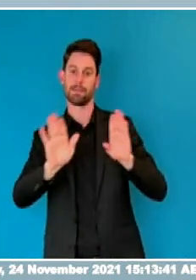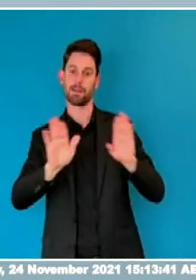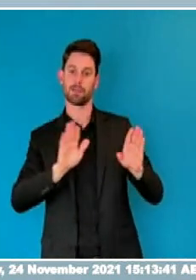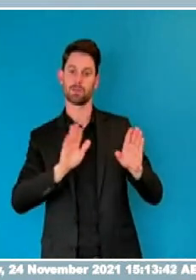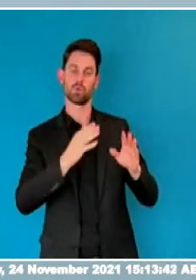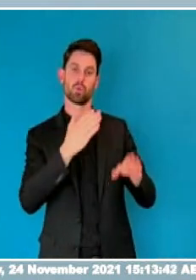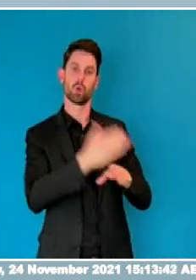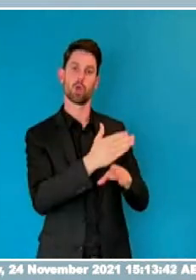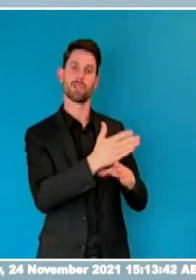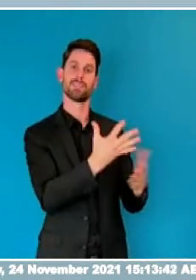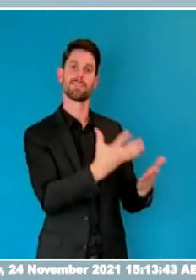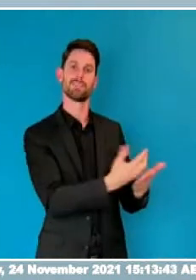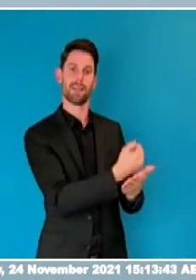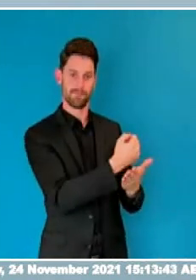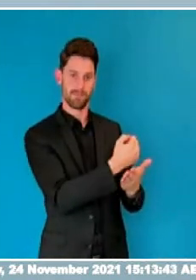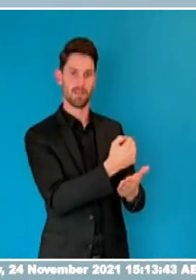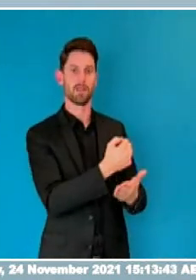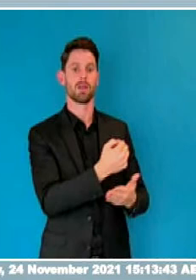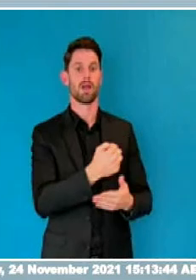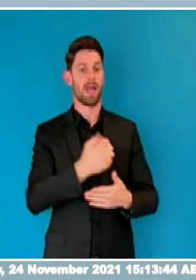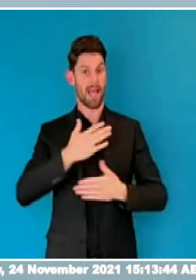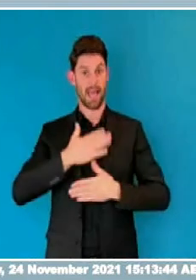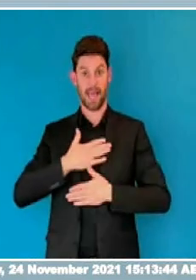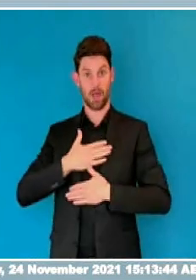It falls on the scheme, the costs of the rehabilitation.